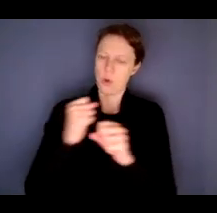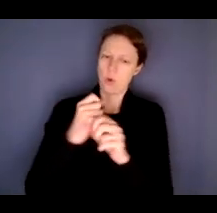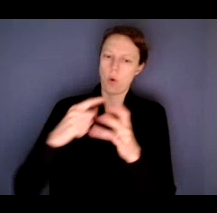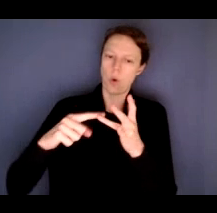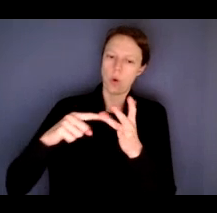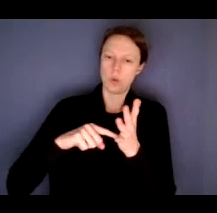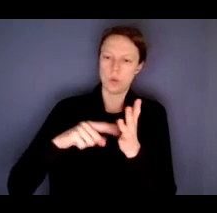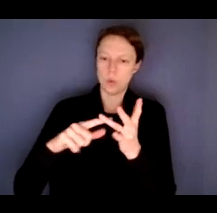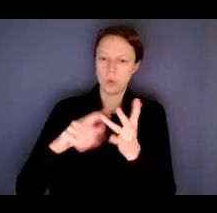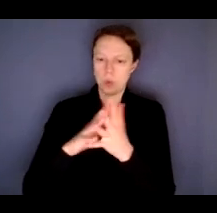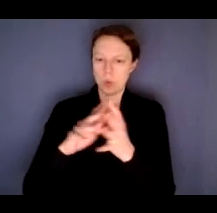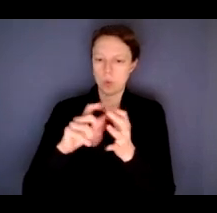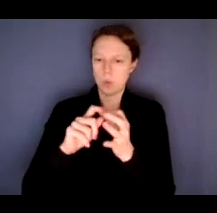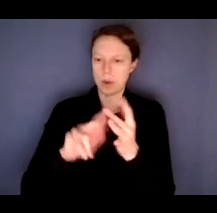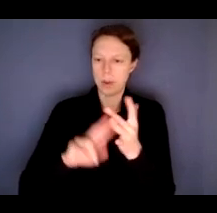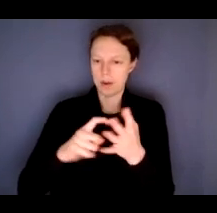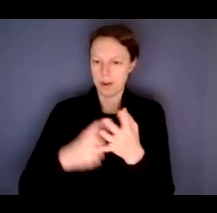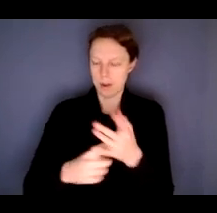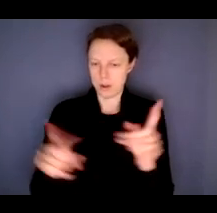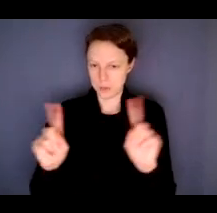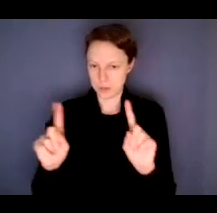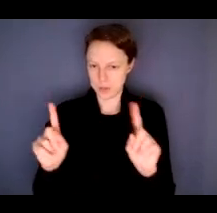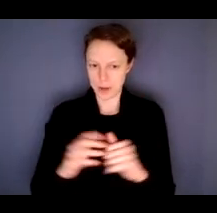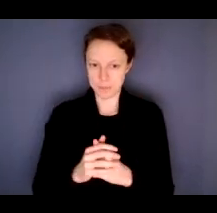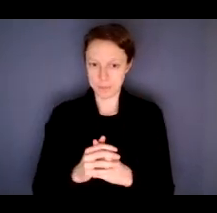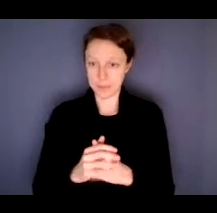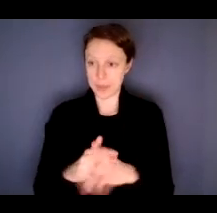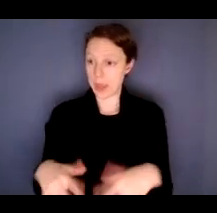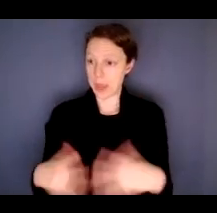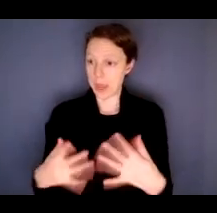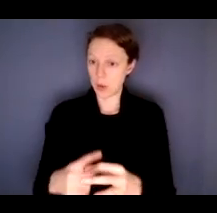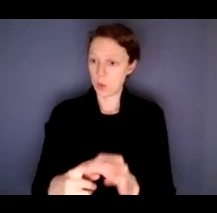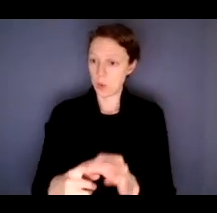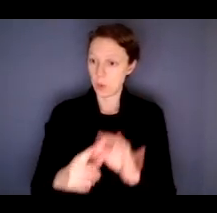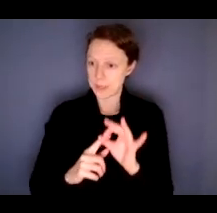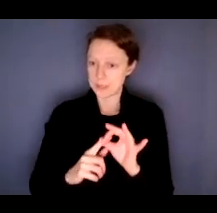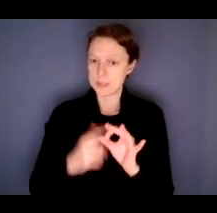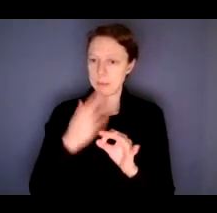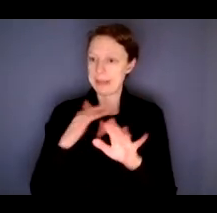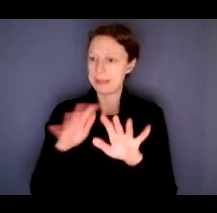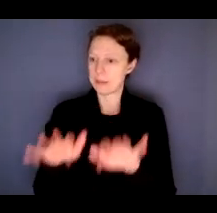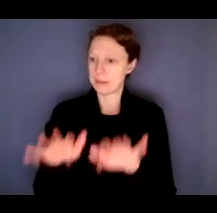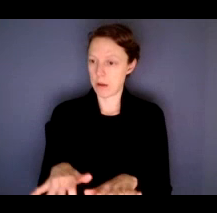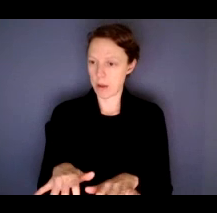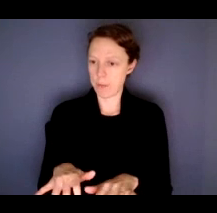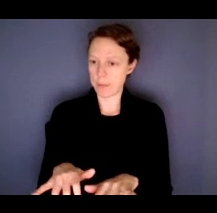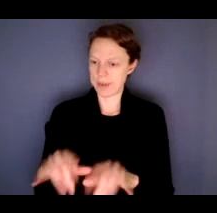If you've got questions, feel free to jump in and type those in the tool bar as we go.